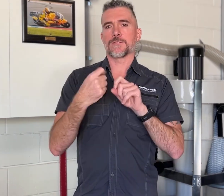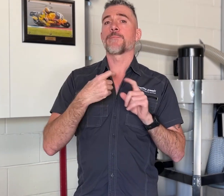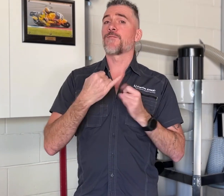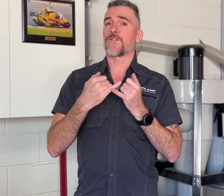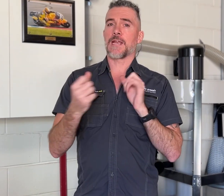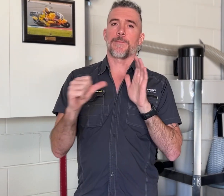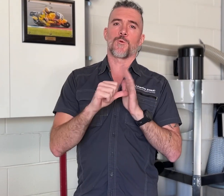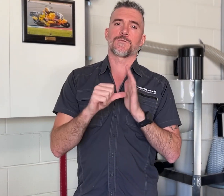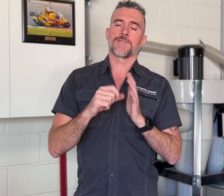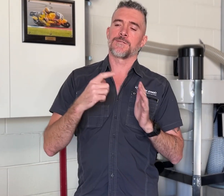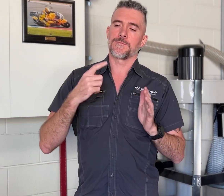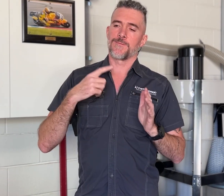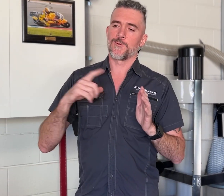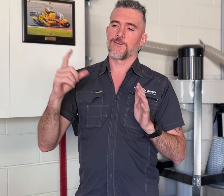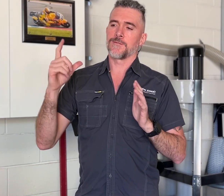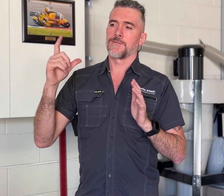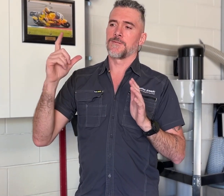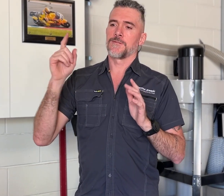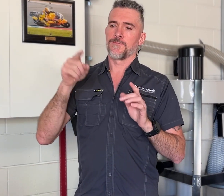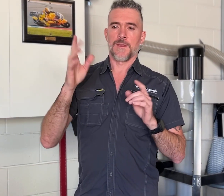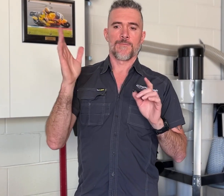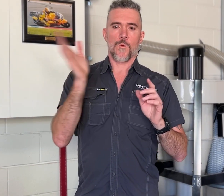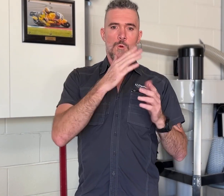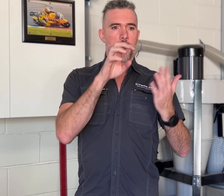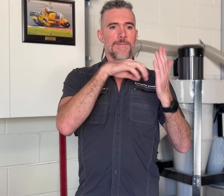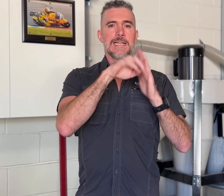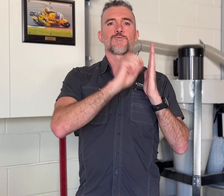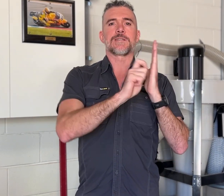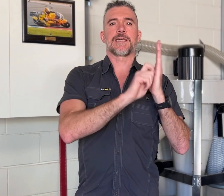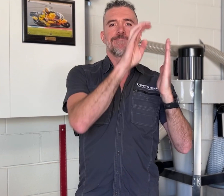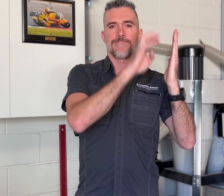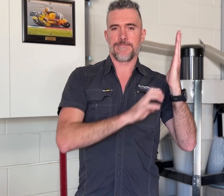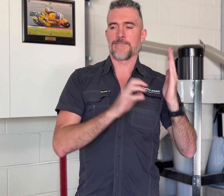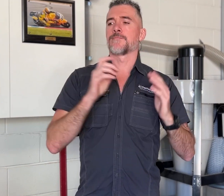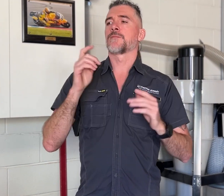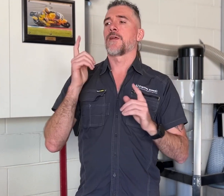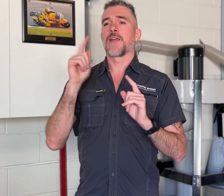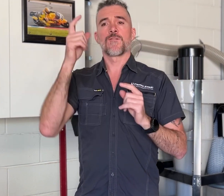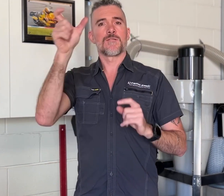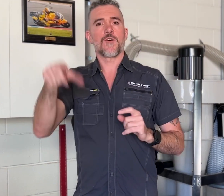We communicate a lot via email and that’s really important because everything is in black and white that way.